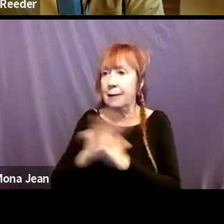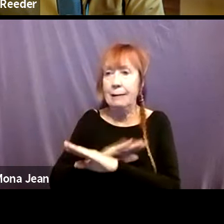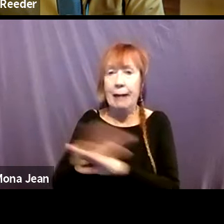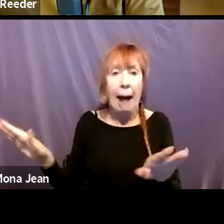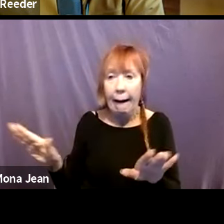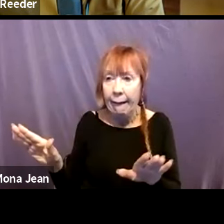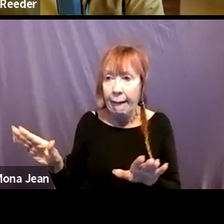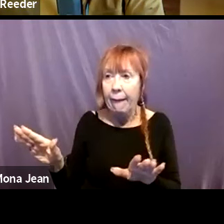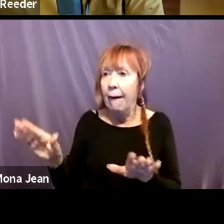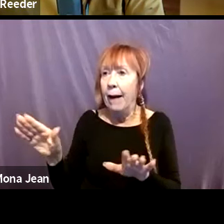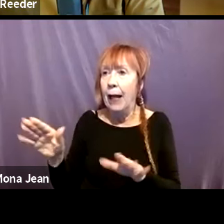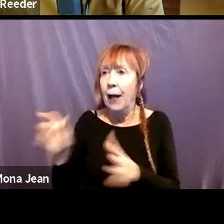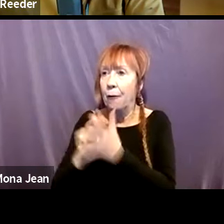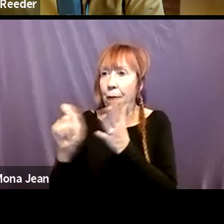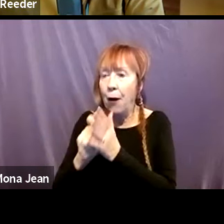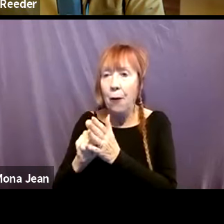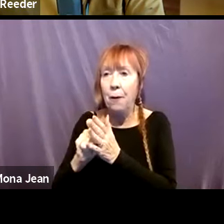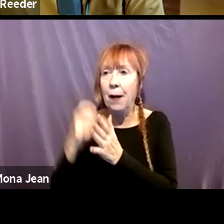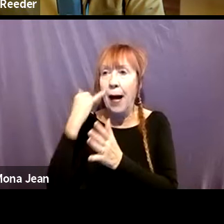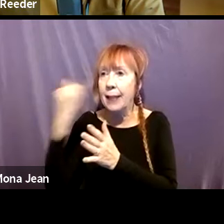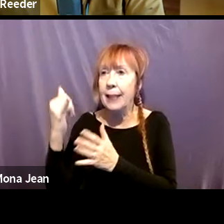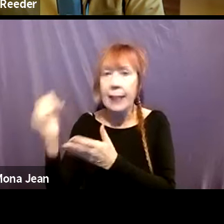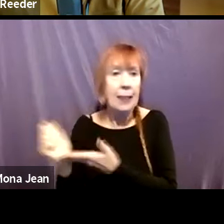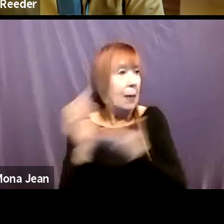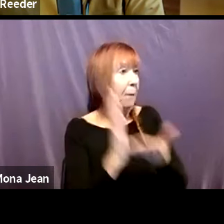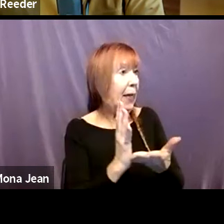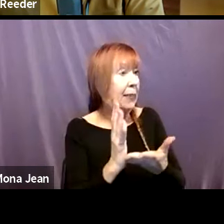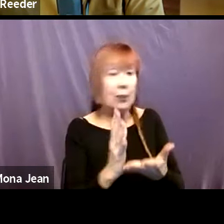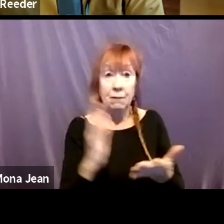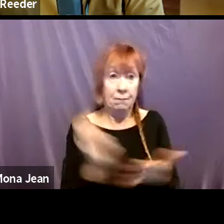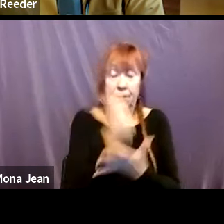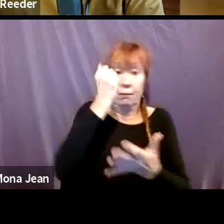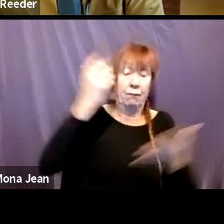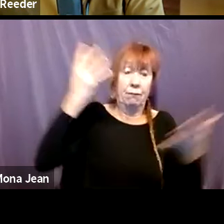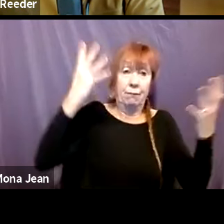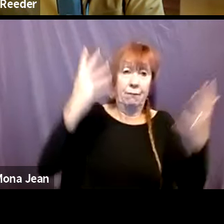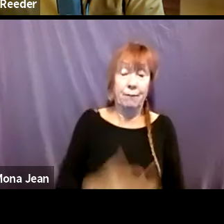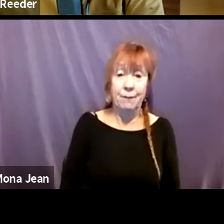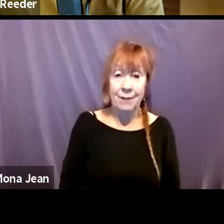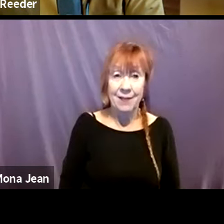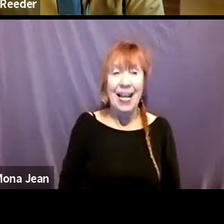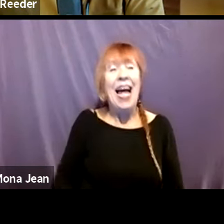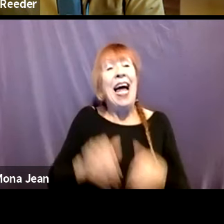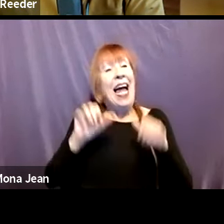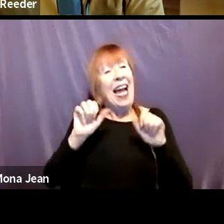So it could happen. It can happen. Yeah, it can happen,